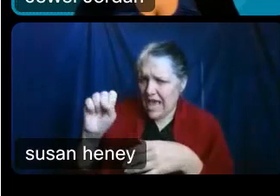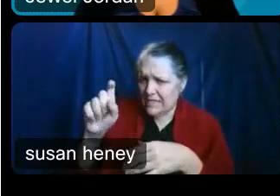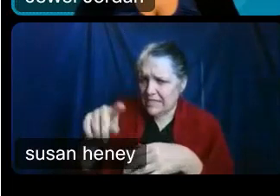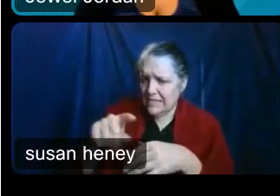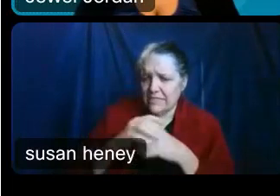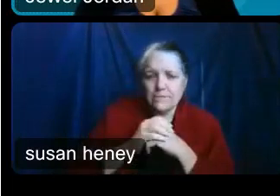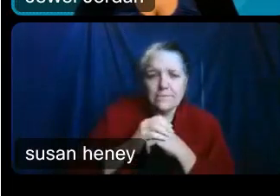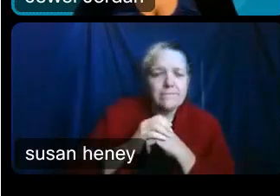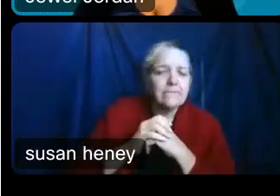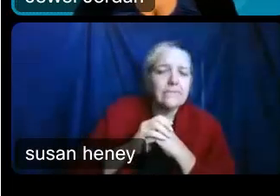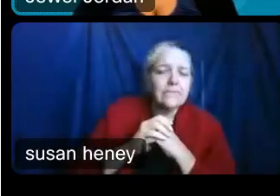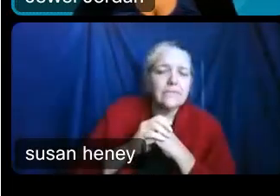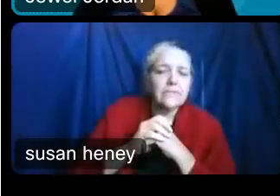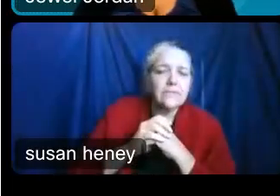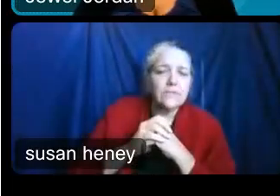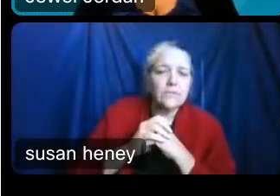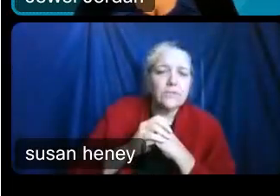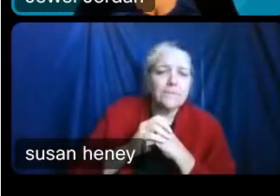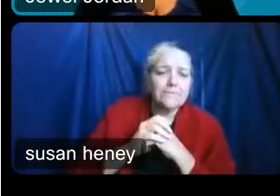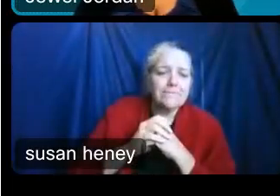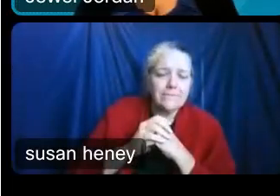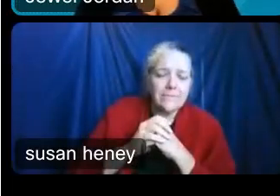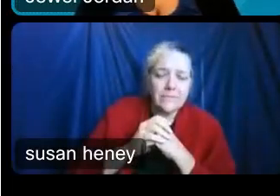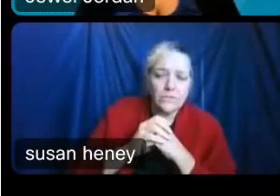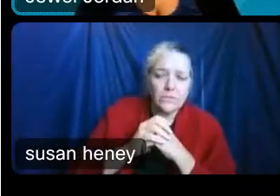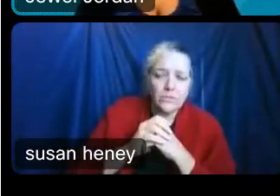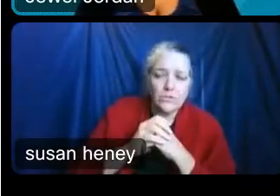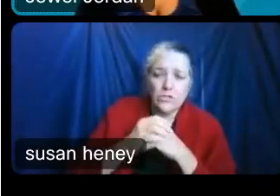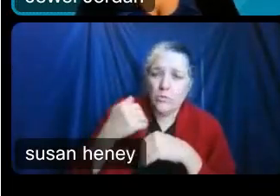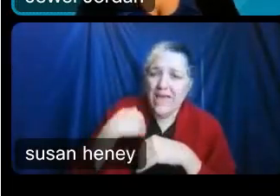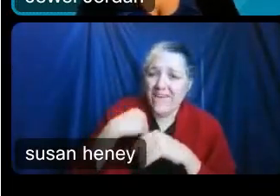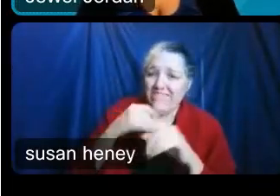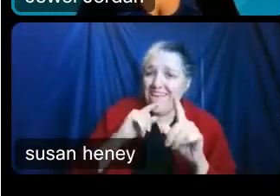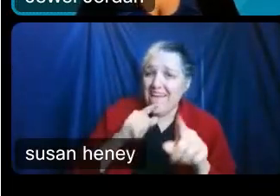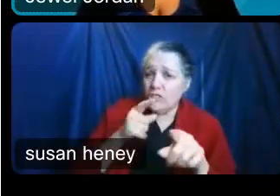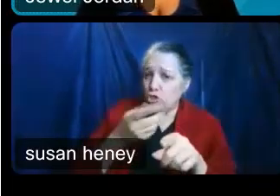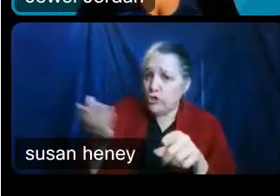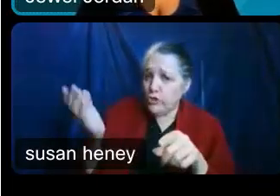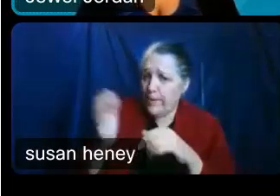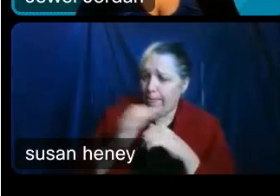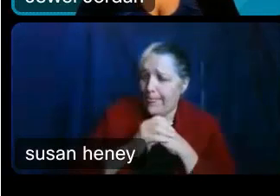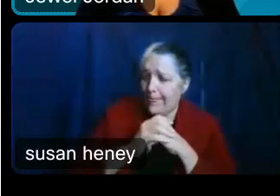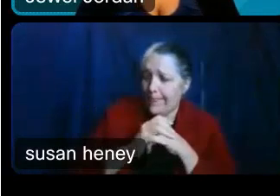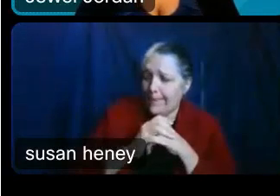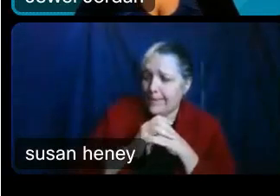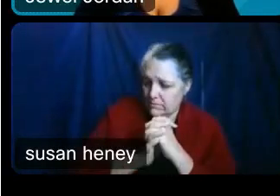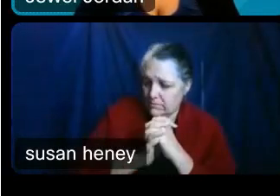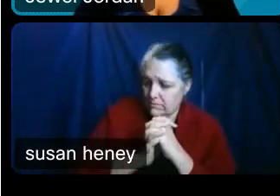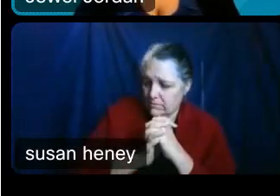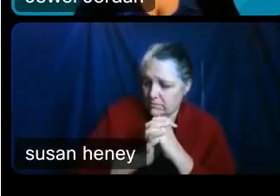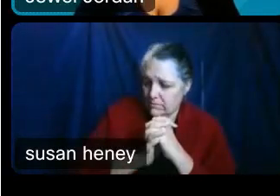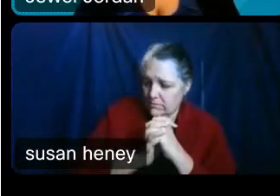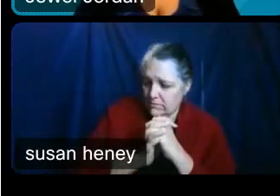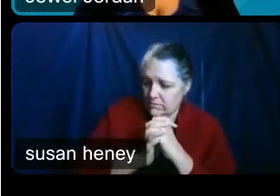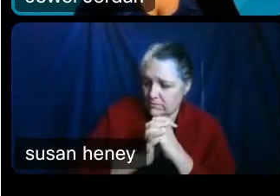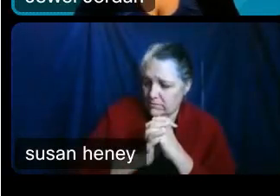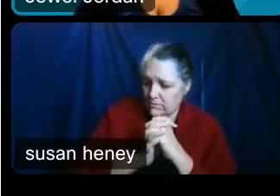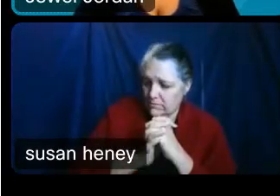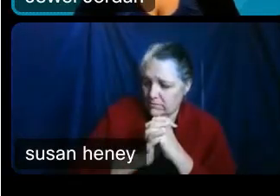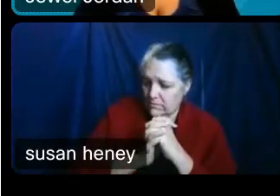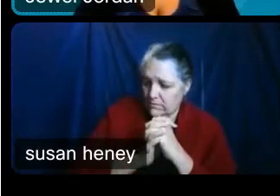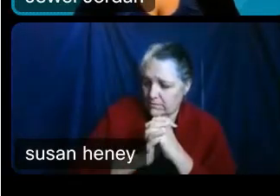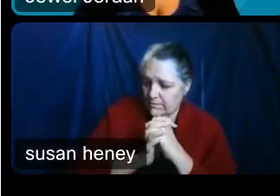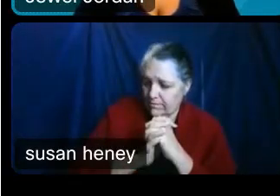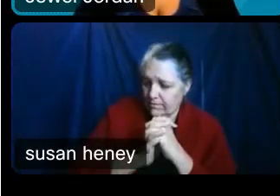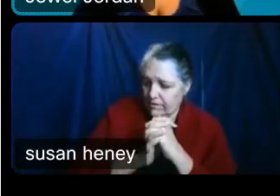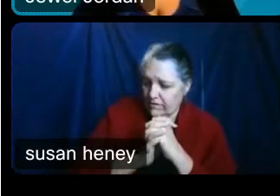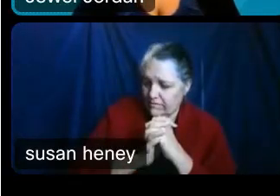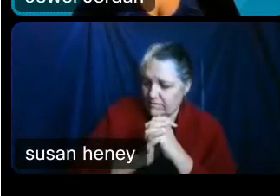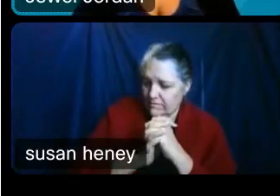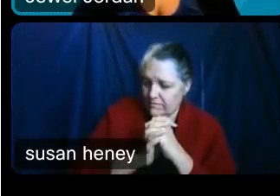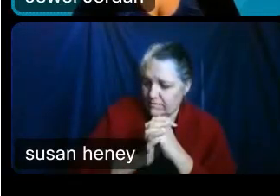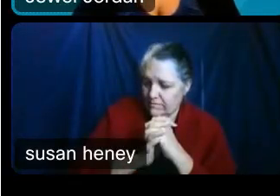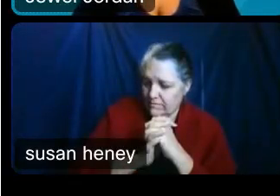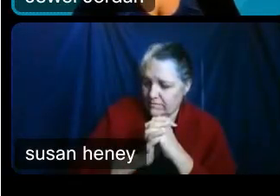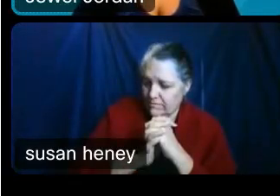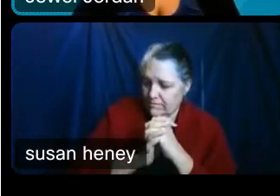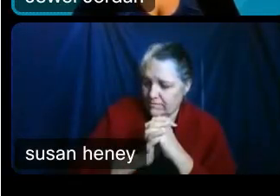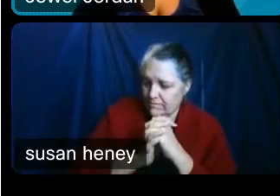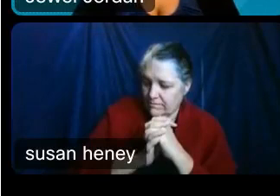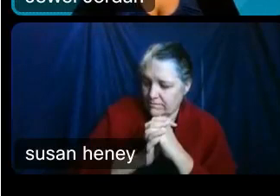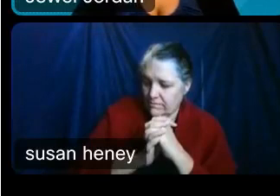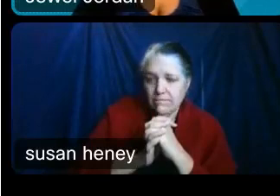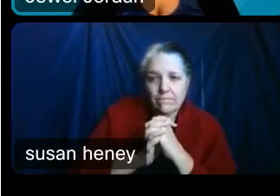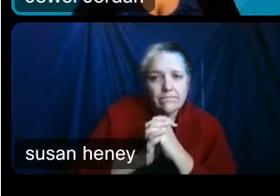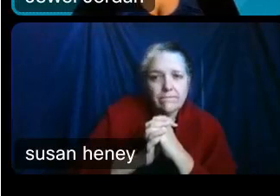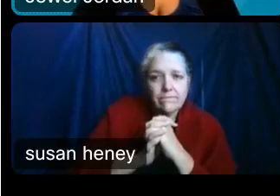Is there an expert that's able to answer? It unfortunately appears that we do not have